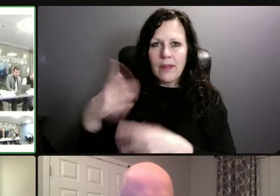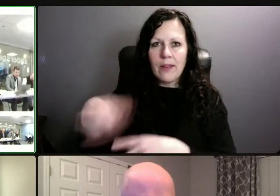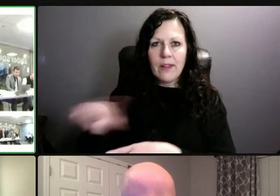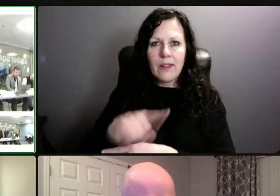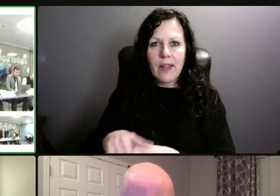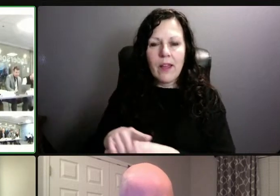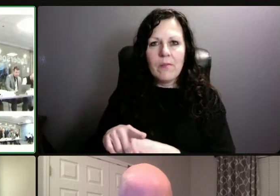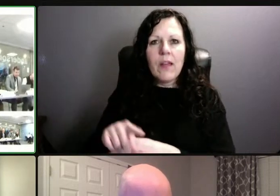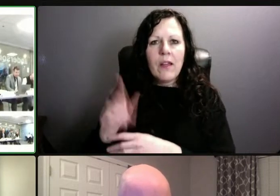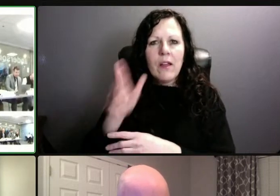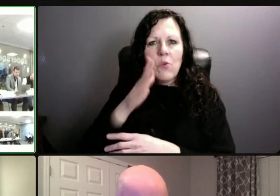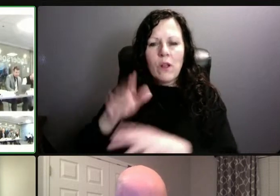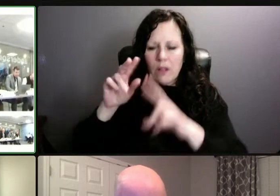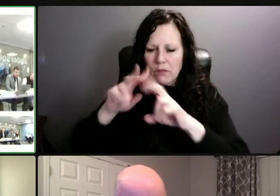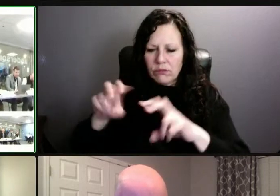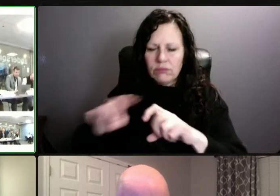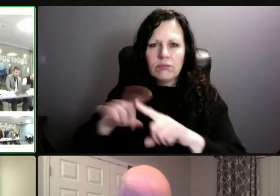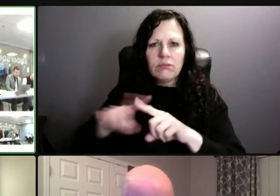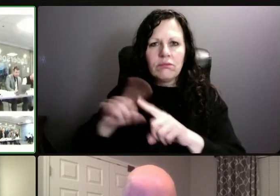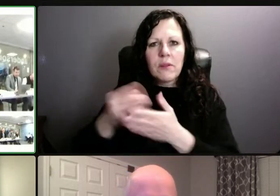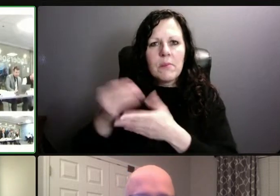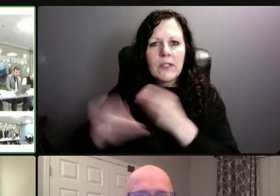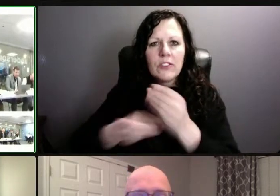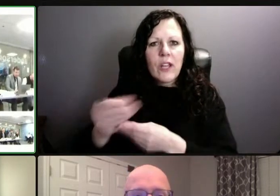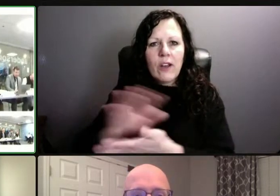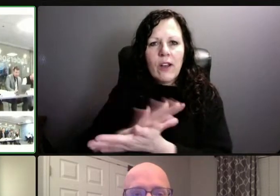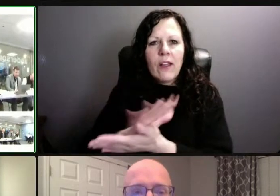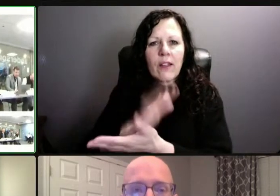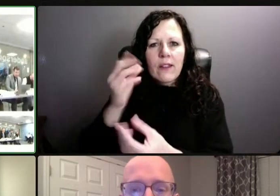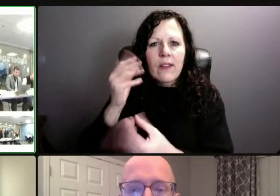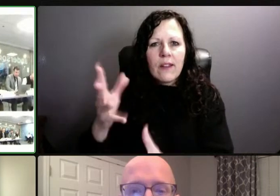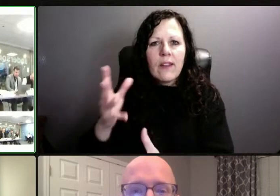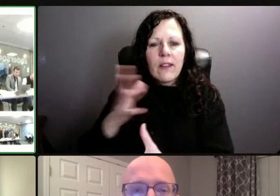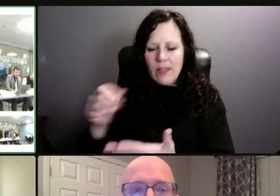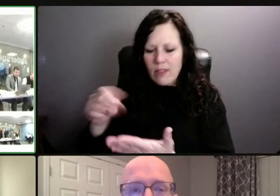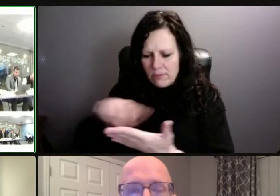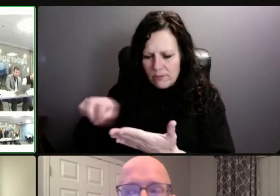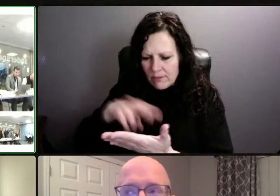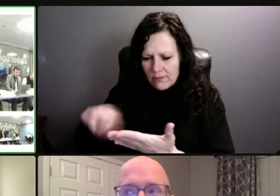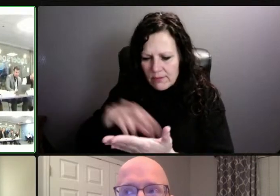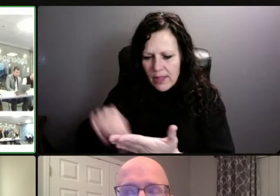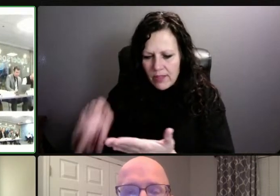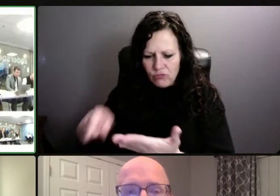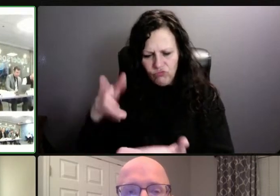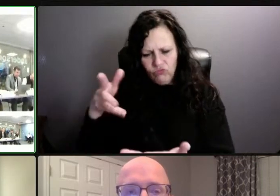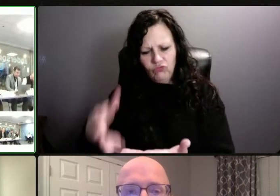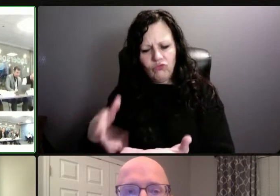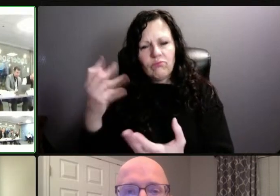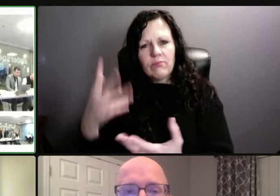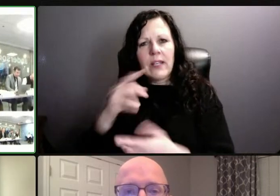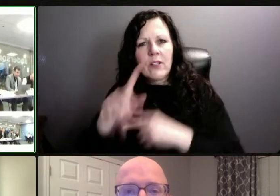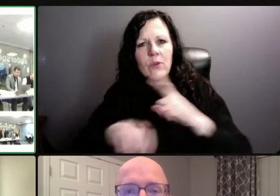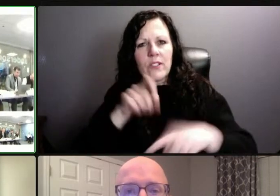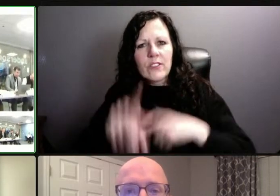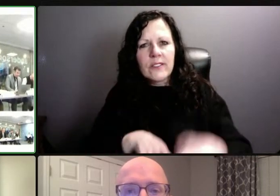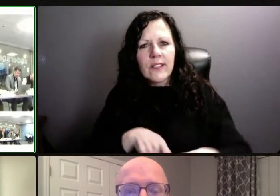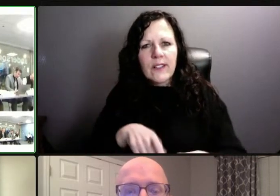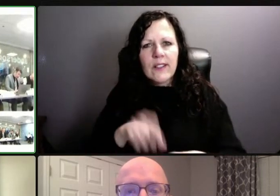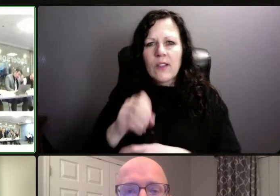WE HAVE A LOT OF DEDICATED MEMBERS OF THE PUBLIC TO PORE OVER THE BUDGETARY DOCUMENTS